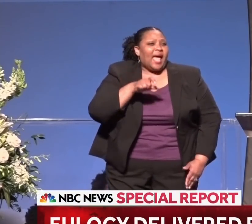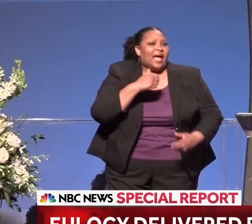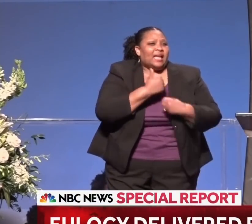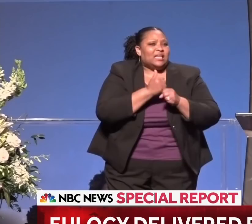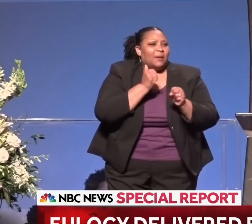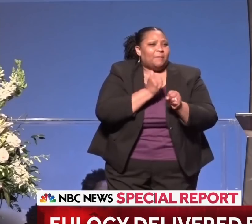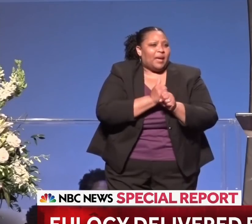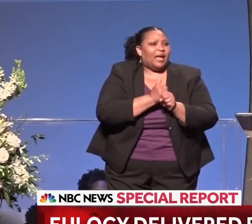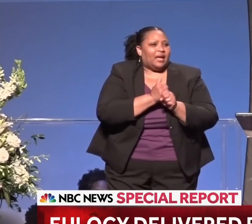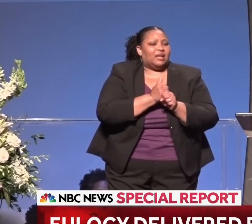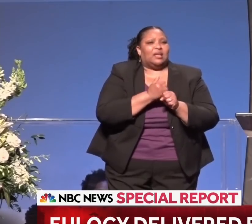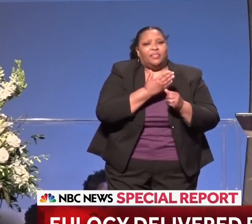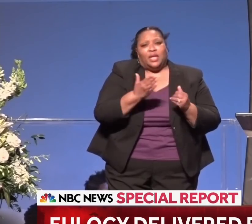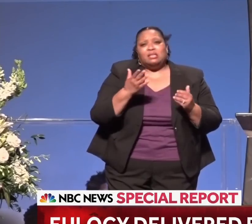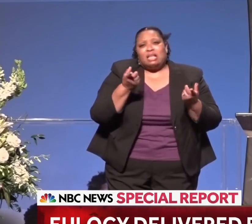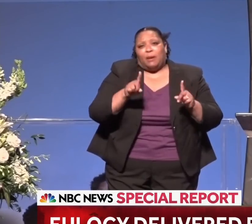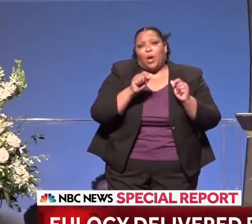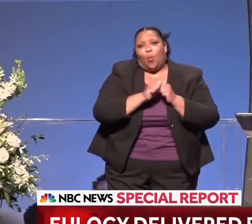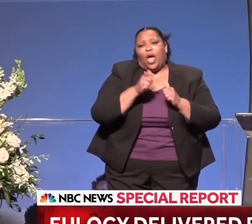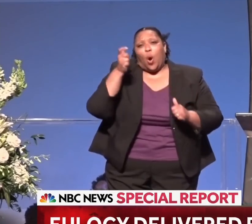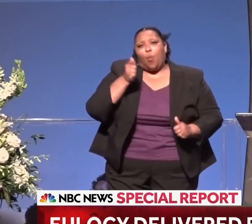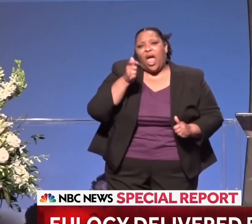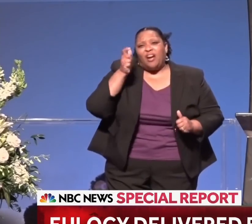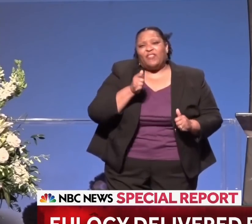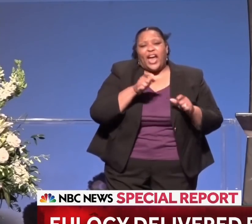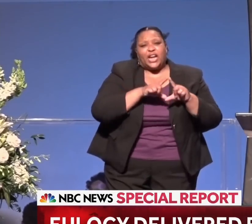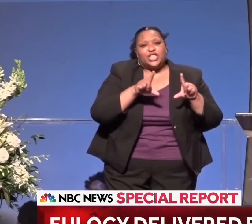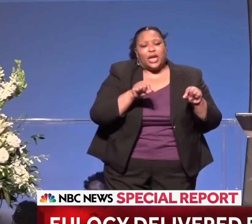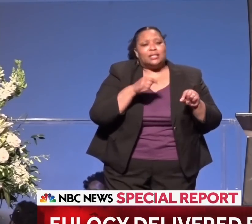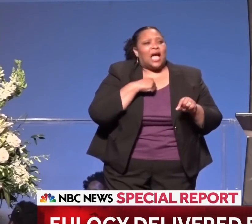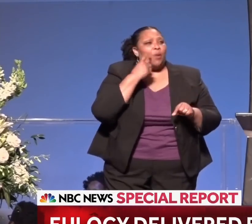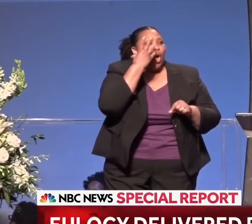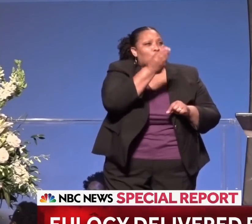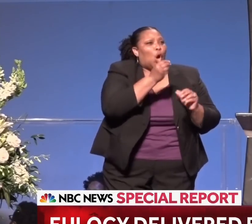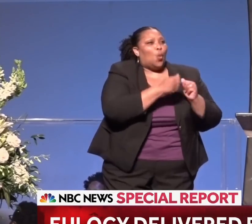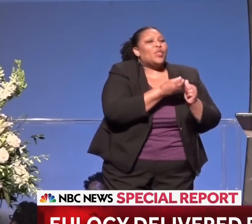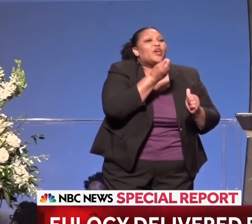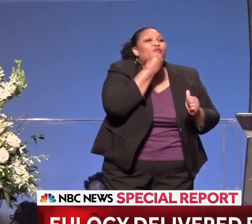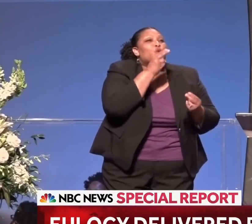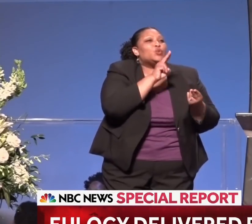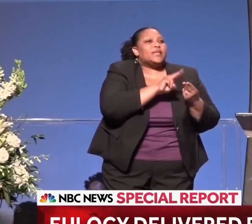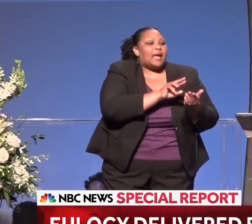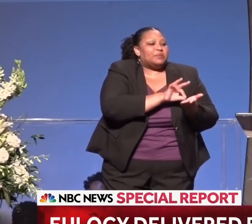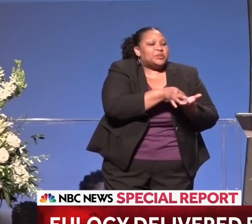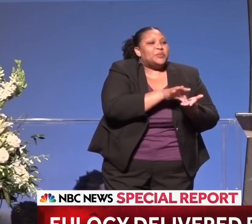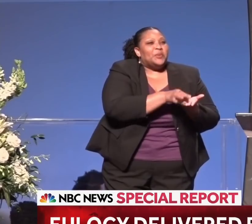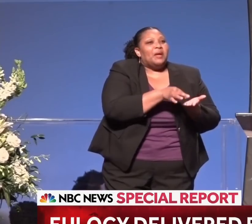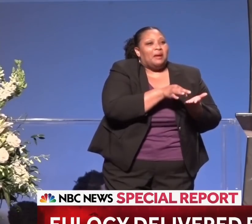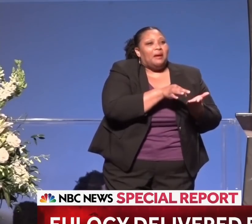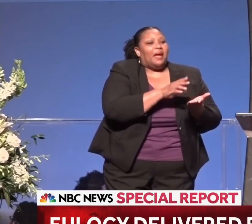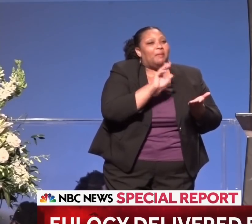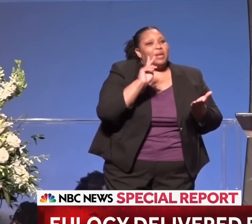I WAS LIKE FLOYD. I GREW UP WITH DADDY GONE, MOM HAD TO MAKE IT WITH WELFARE CHECKS.